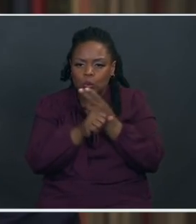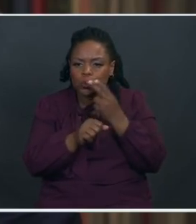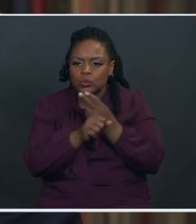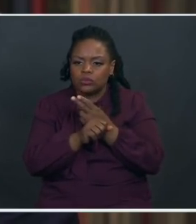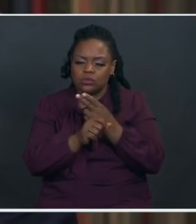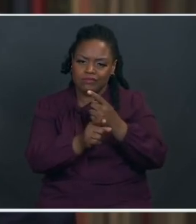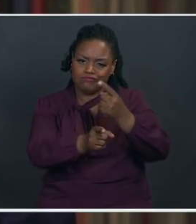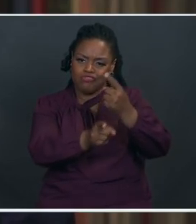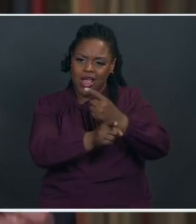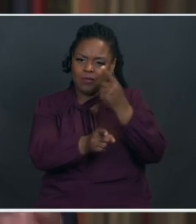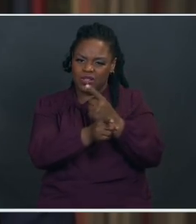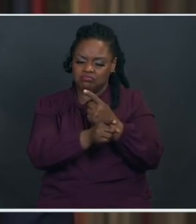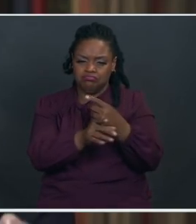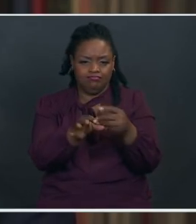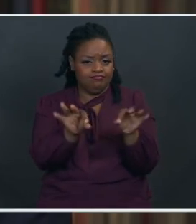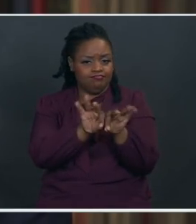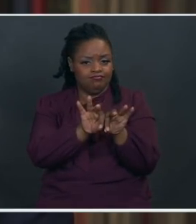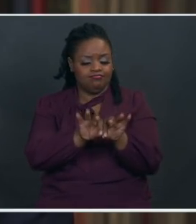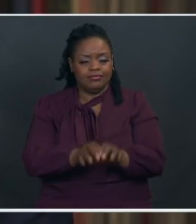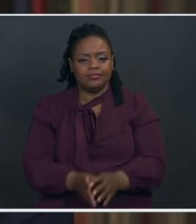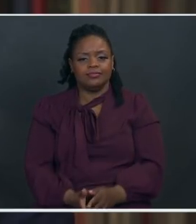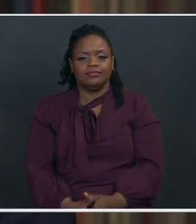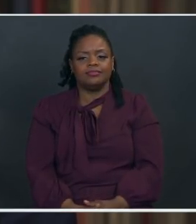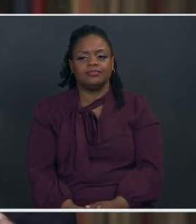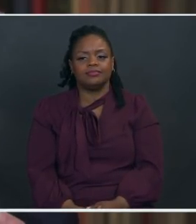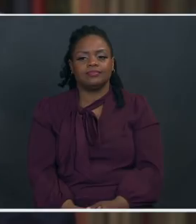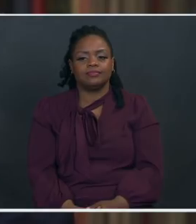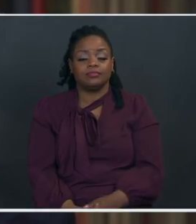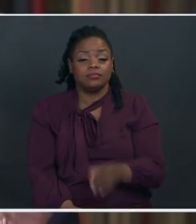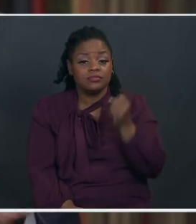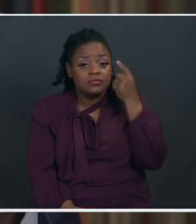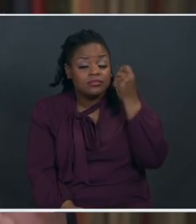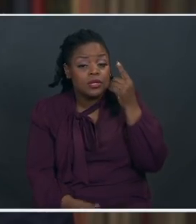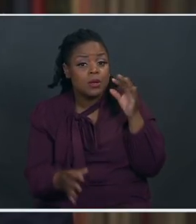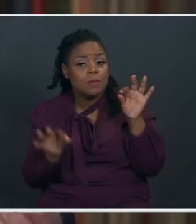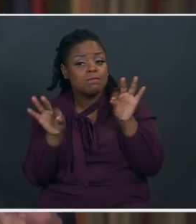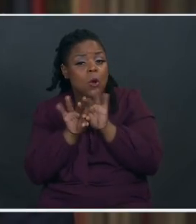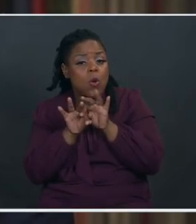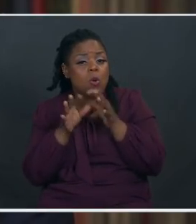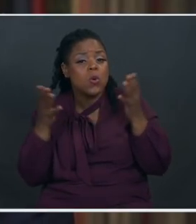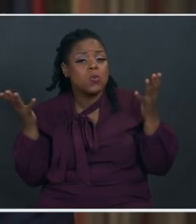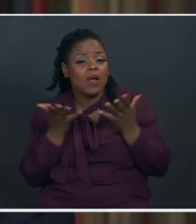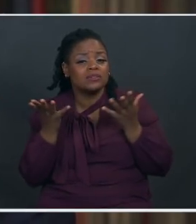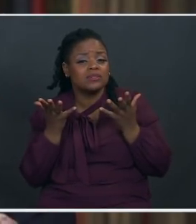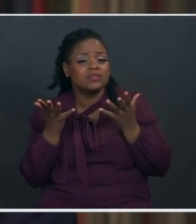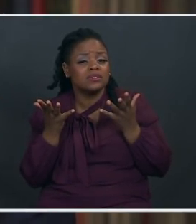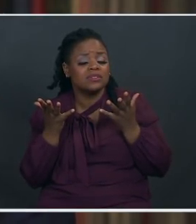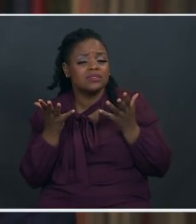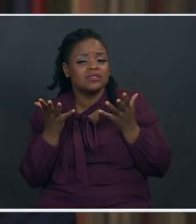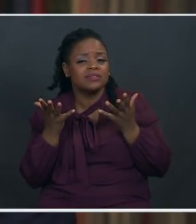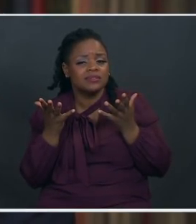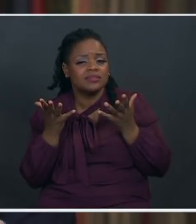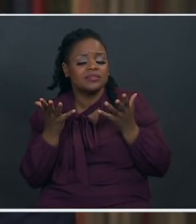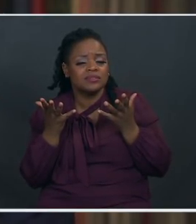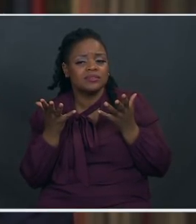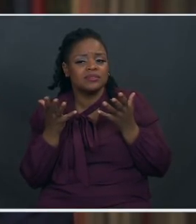But I want to emphasize an essential ingredient to increasing the administration of vaccines is passage of the American Rescue Plan,